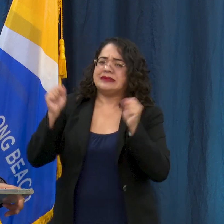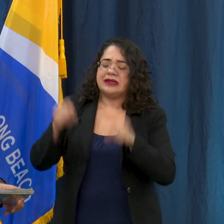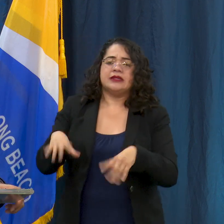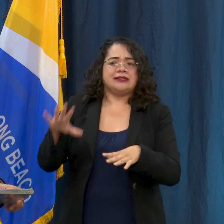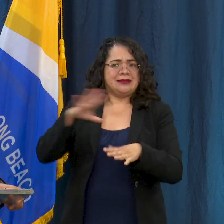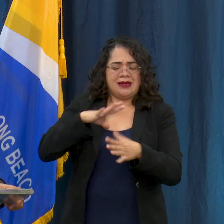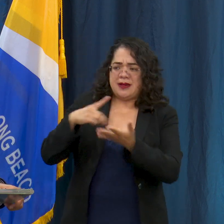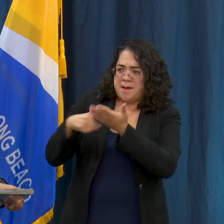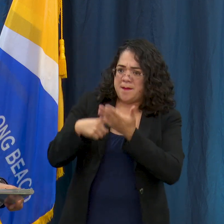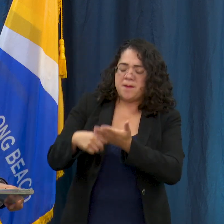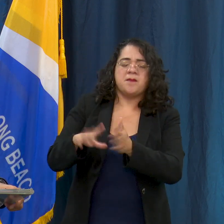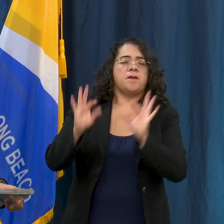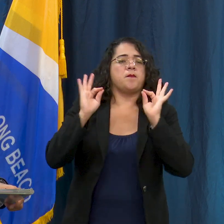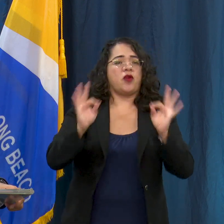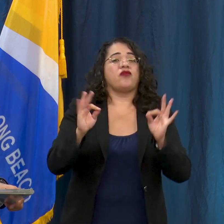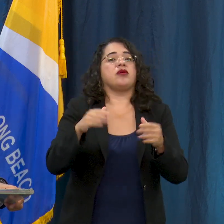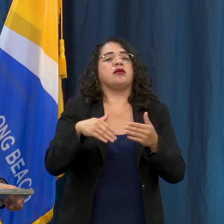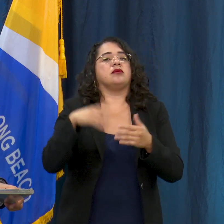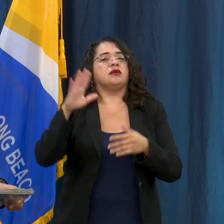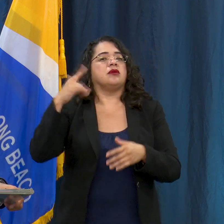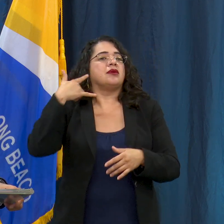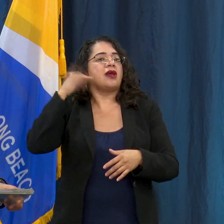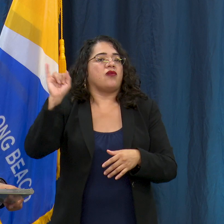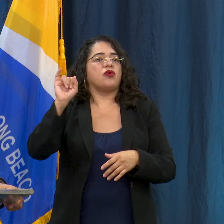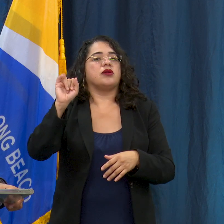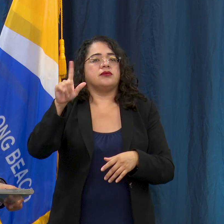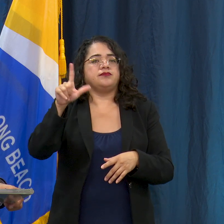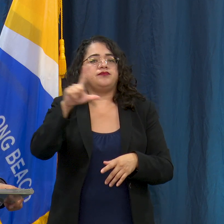package for our city. Now we know of course it's still up to the legislature